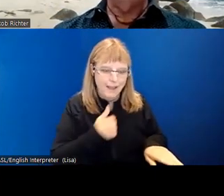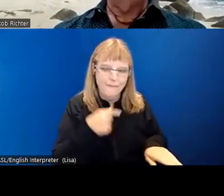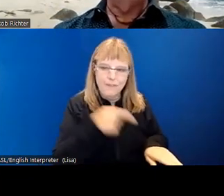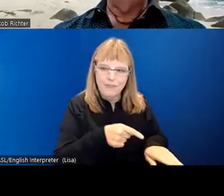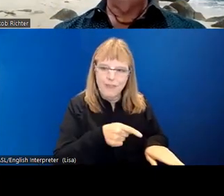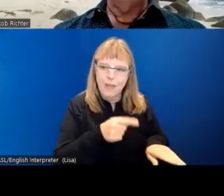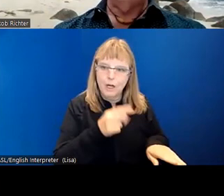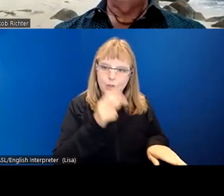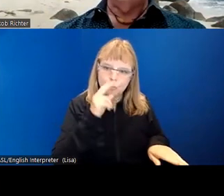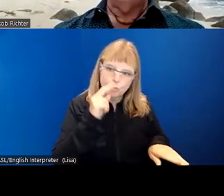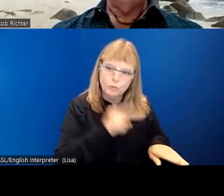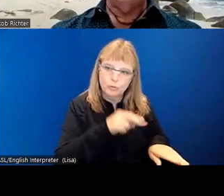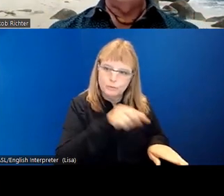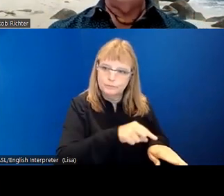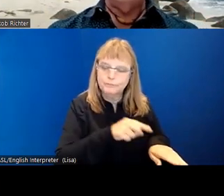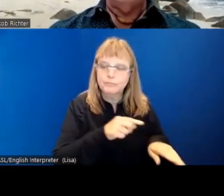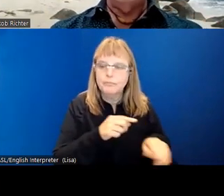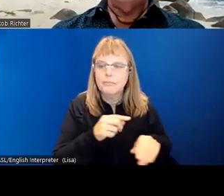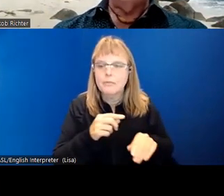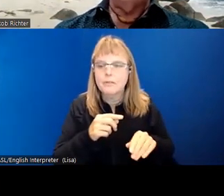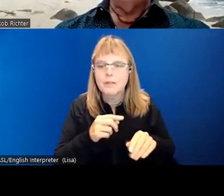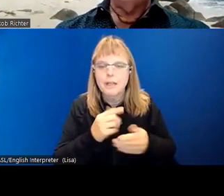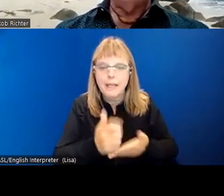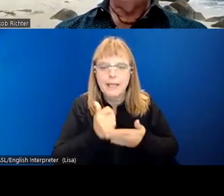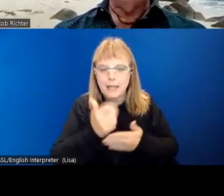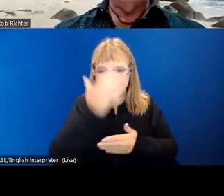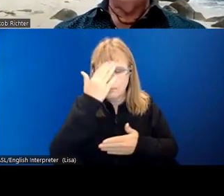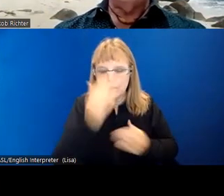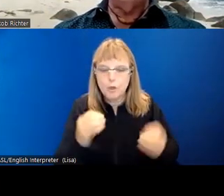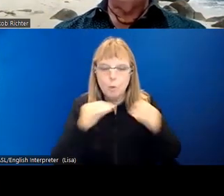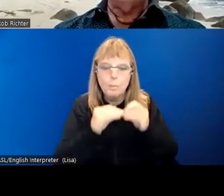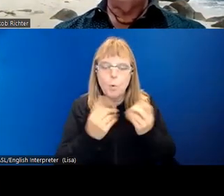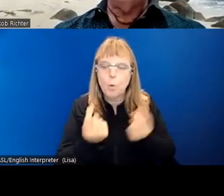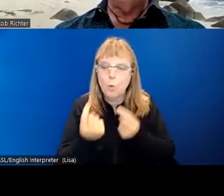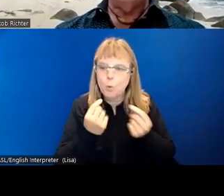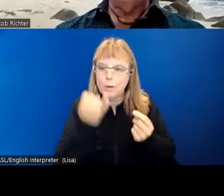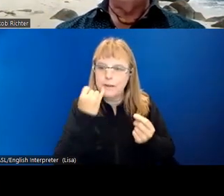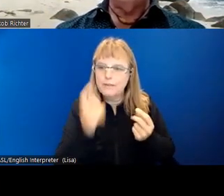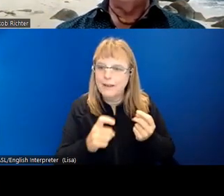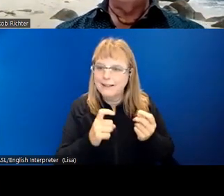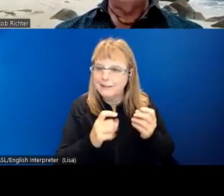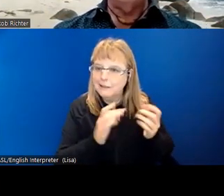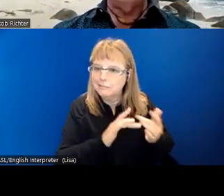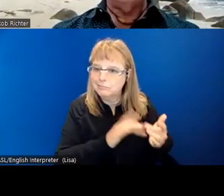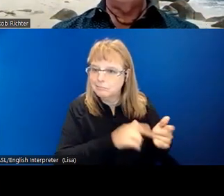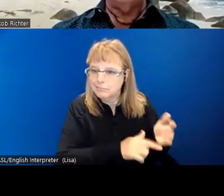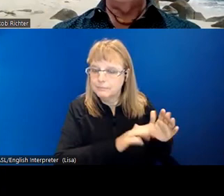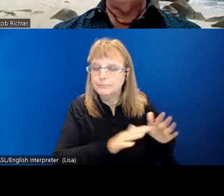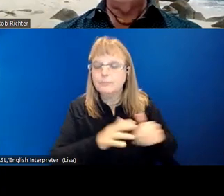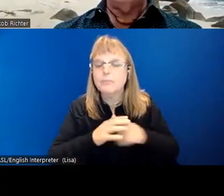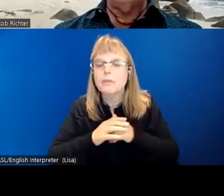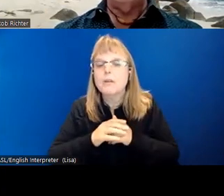and it lets me know where to go for more. I think it's really useful when artists, and one of the ways that you can show